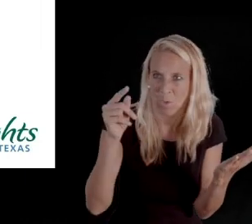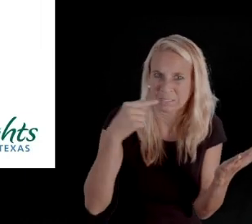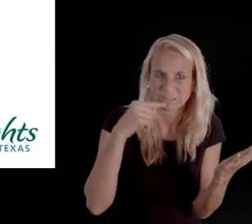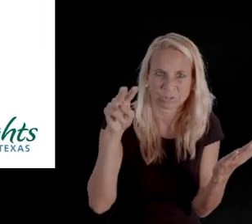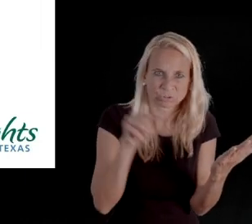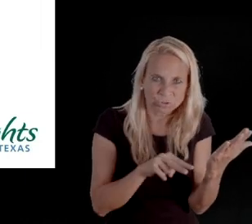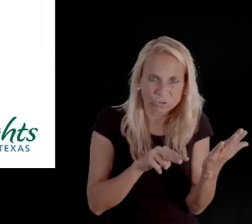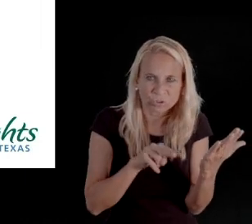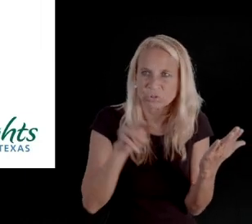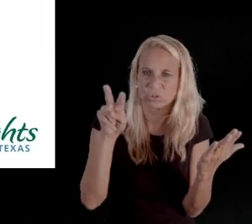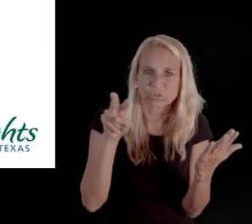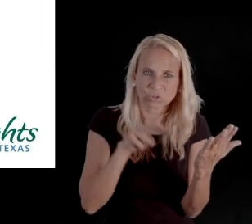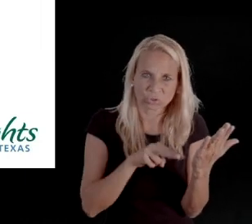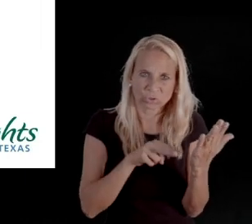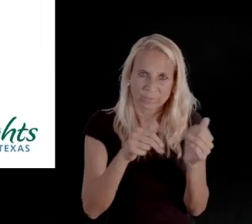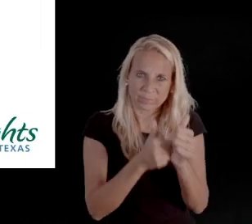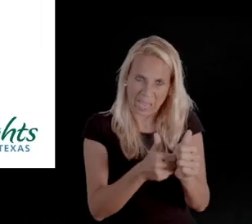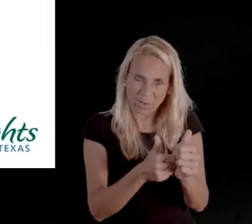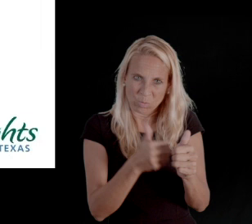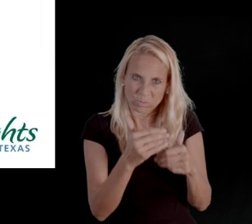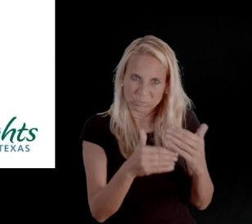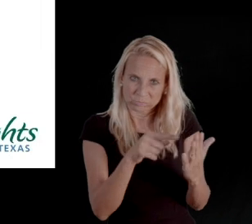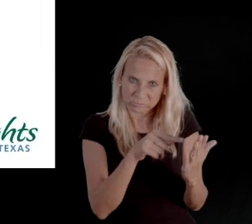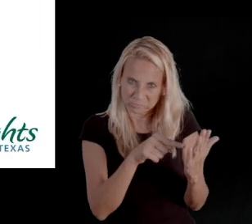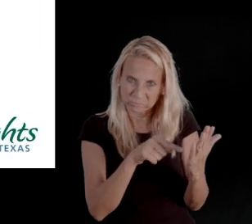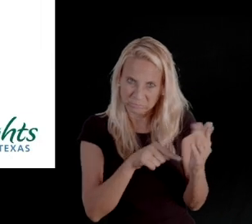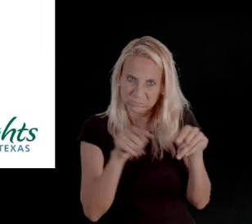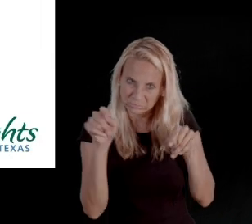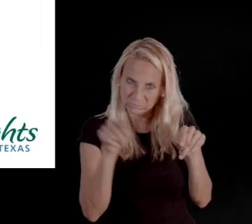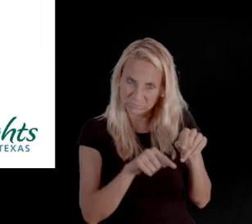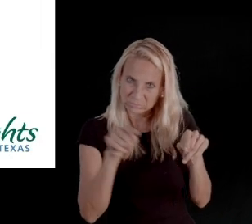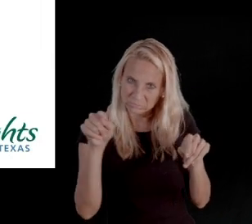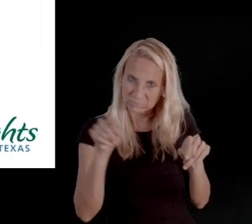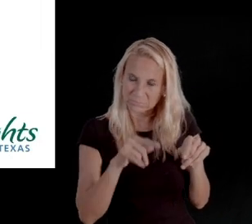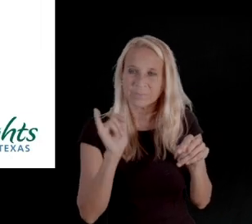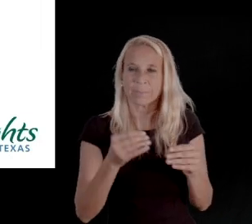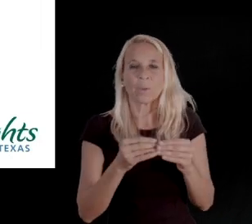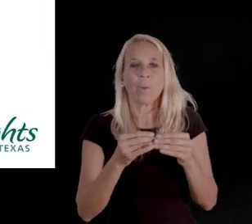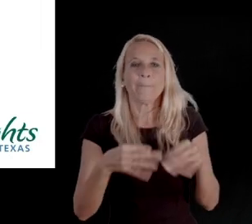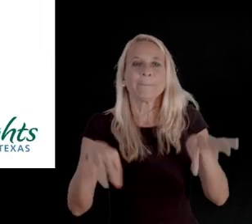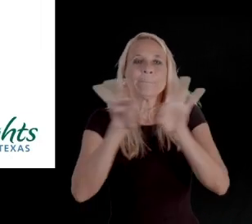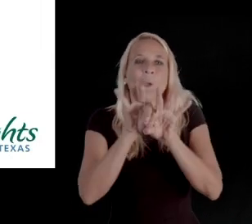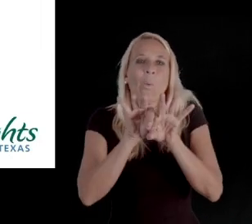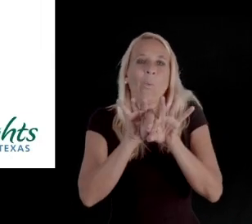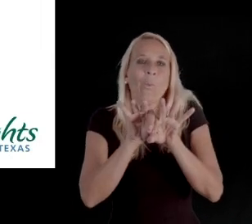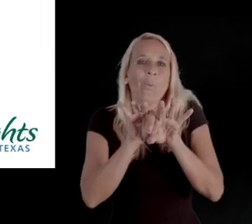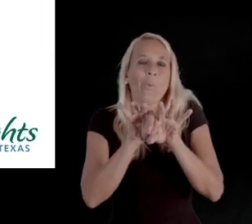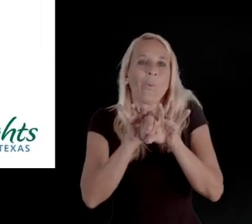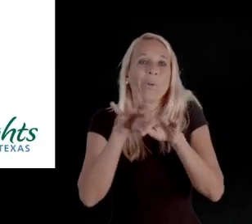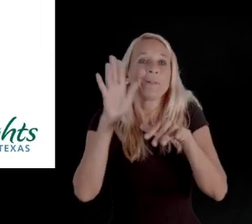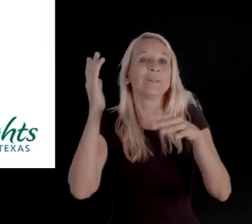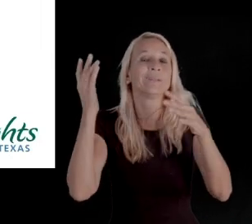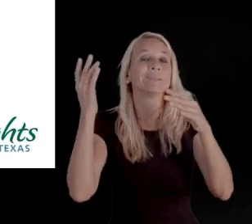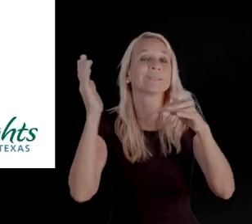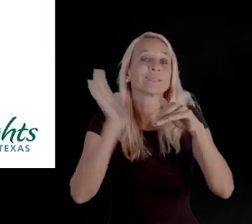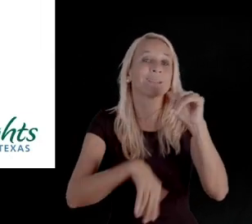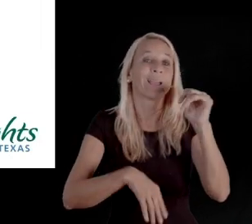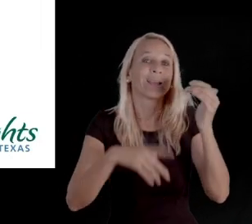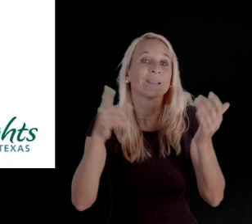they're looking through or commenting on on the documentation within their packet. I think that's more important than them reading